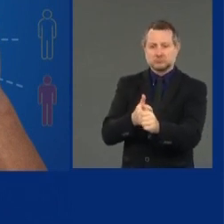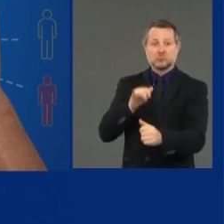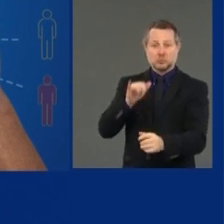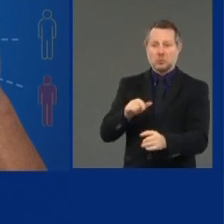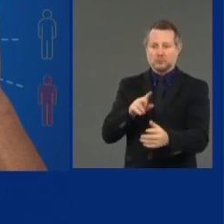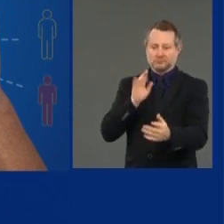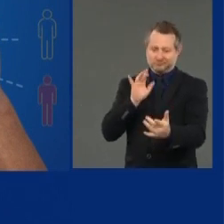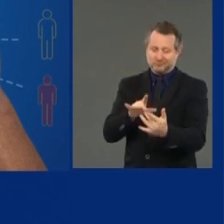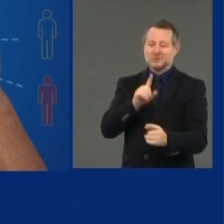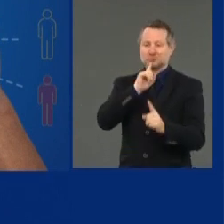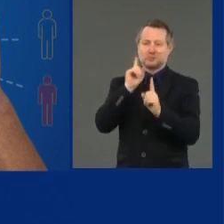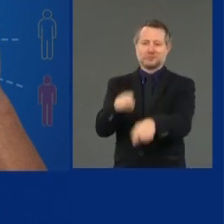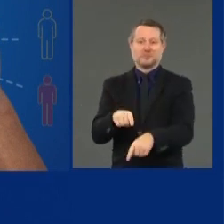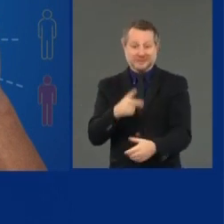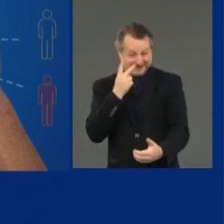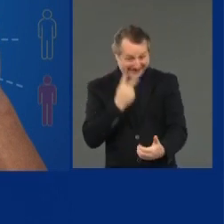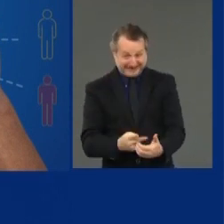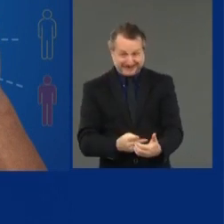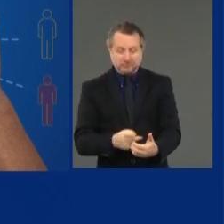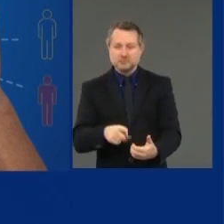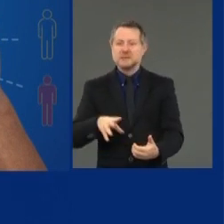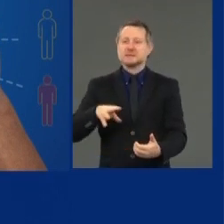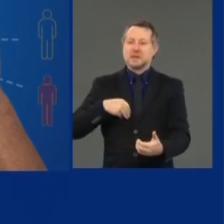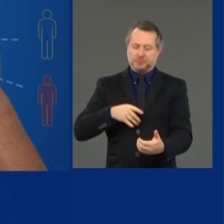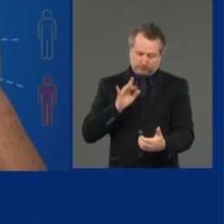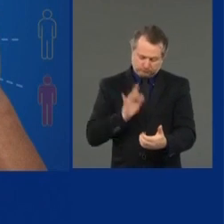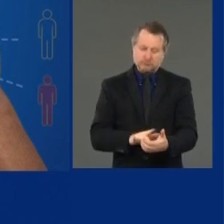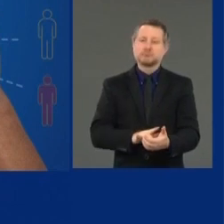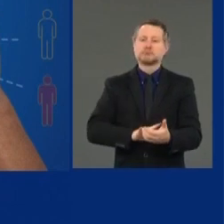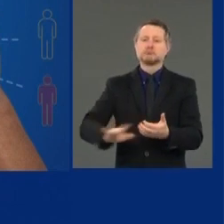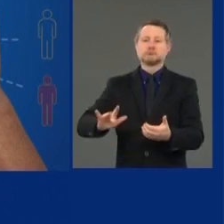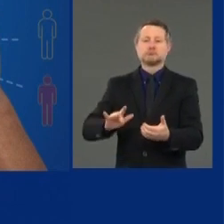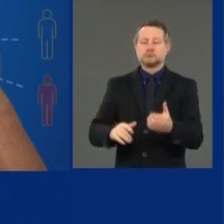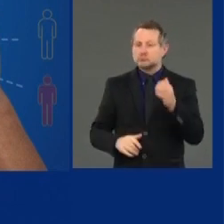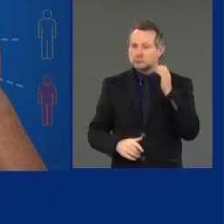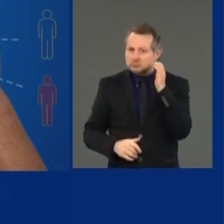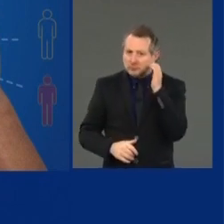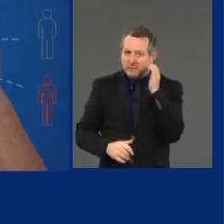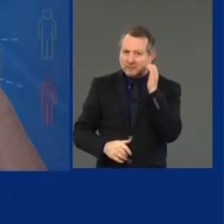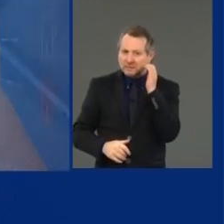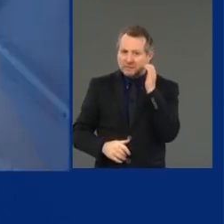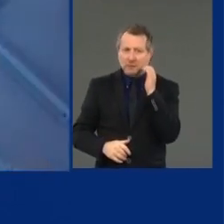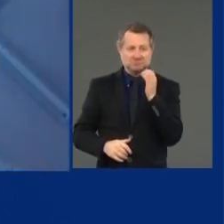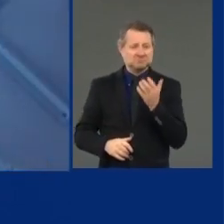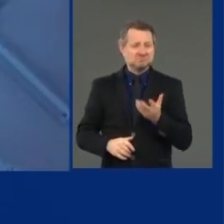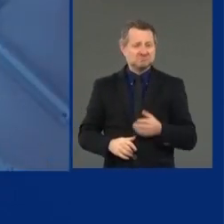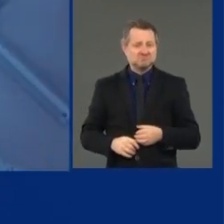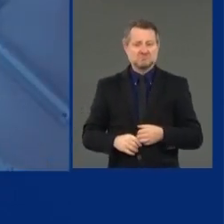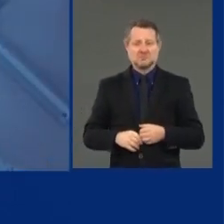SAYING NEW YORK STATE CONTACT 6÷@xo CALLING.